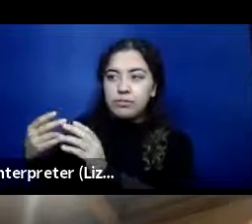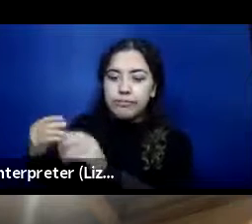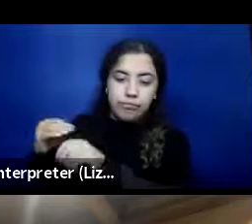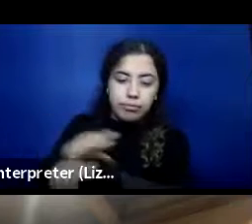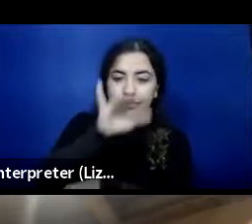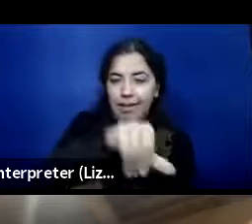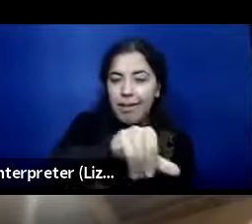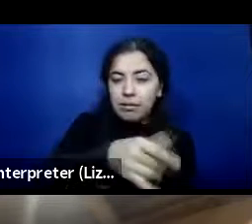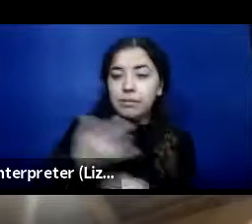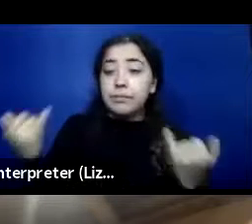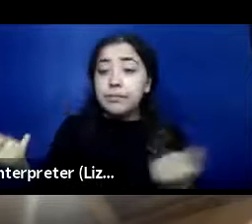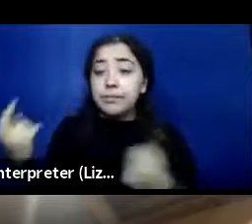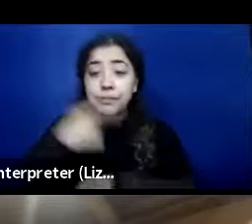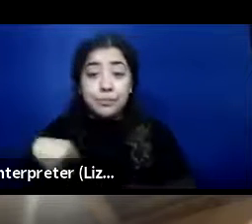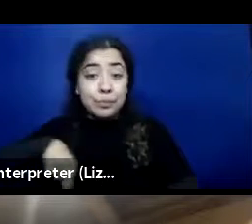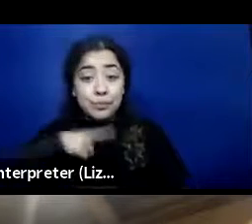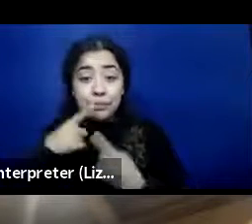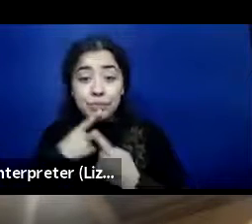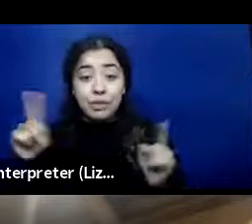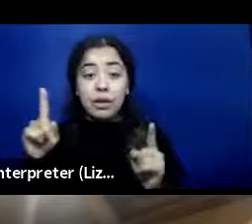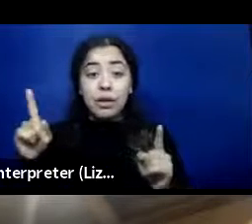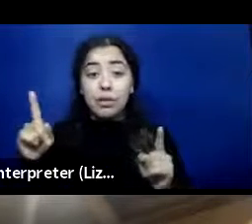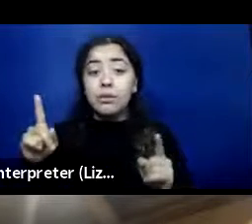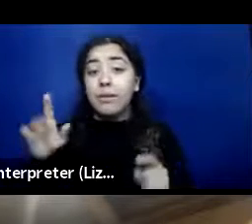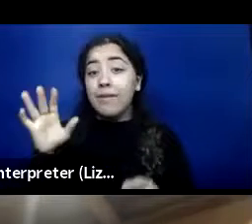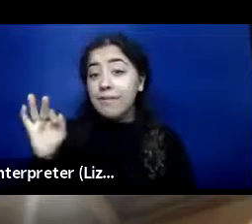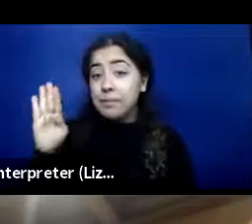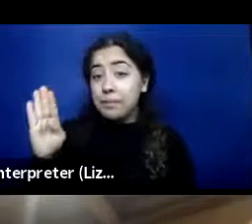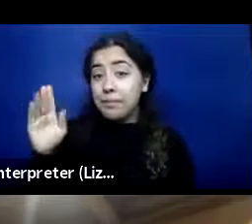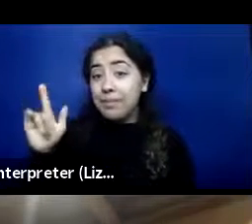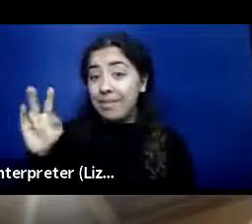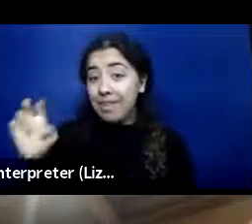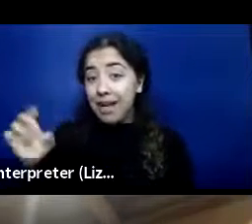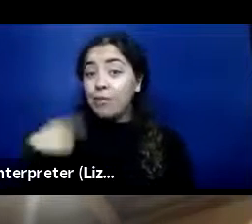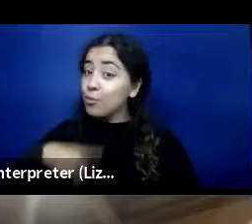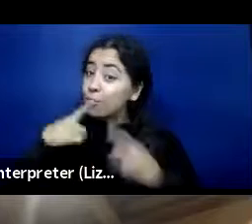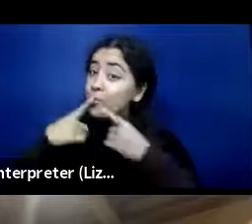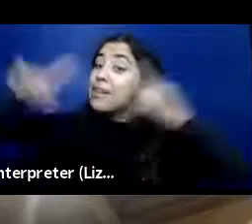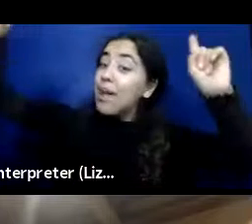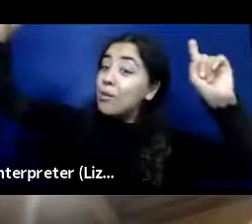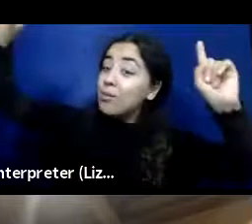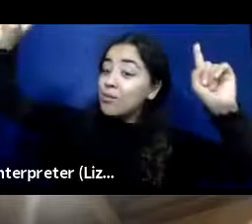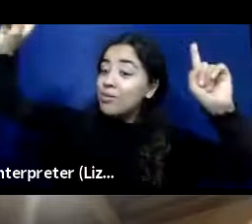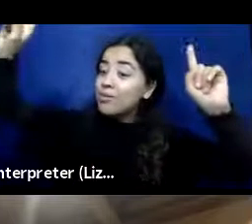automated closed captioning on Facebook Live, Instagram IGTV and Workplace Live